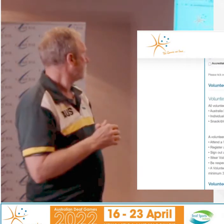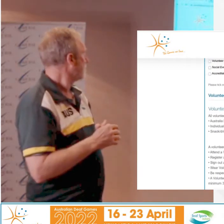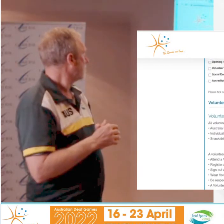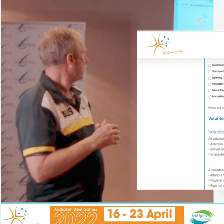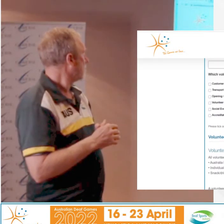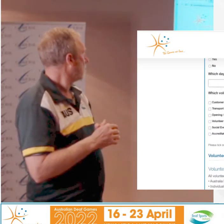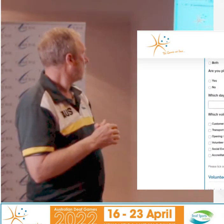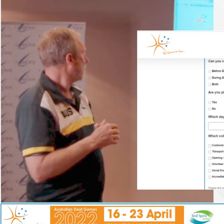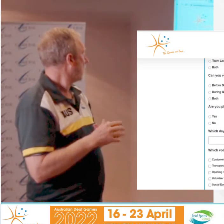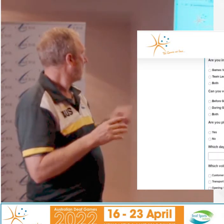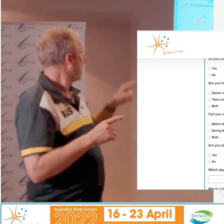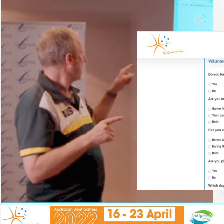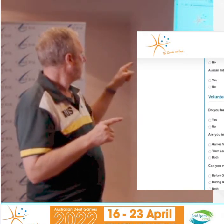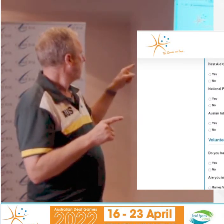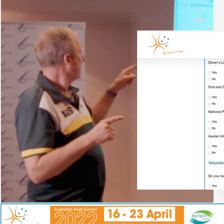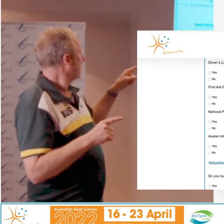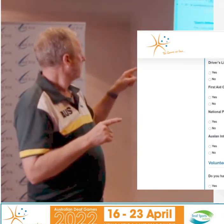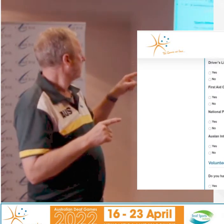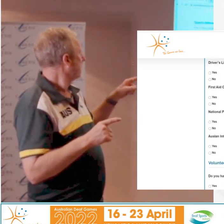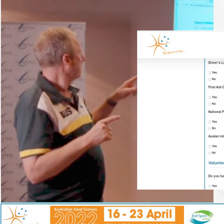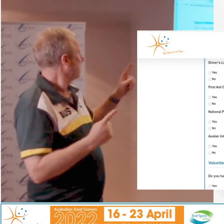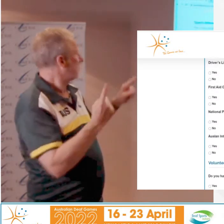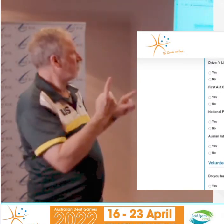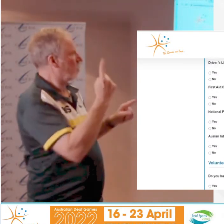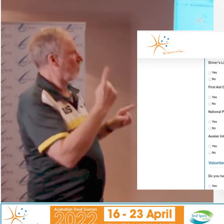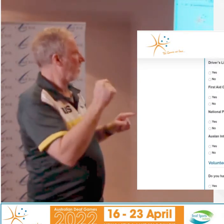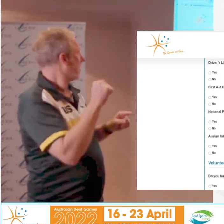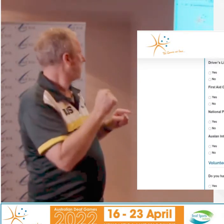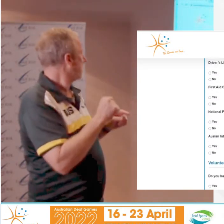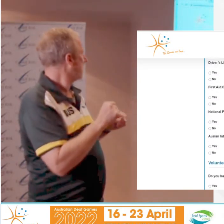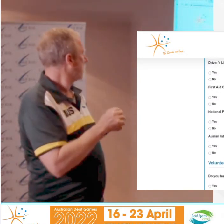um sports information here on the top panel